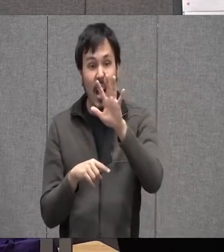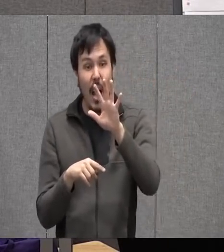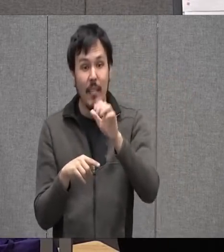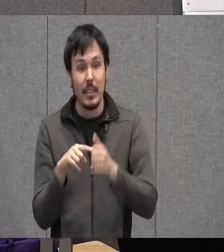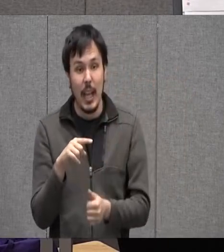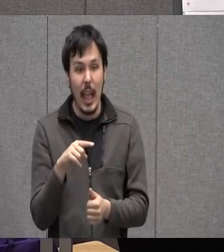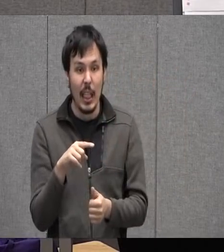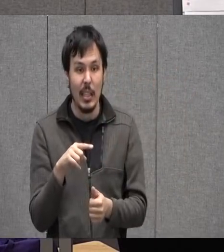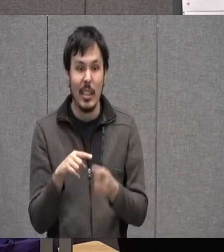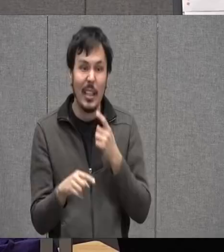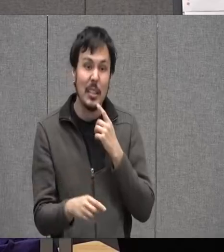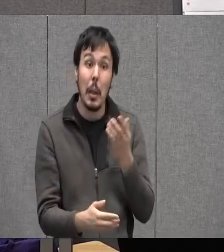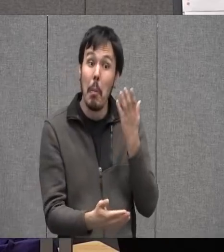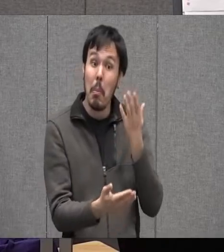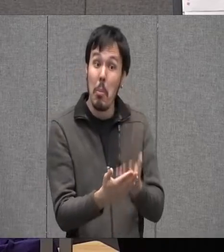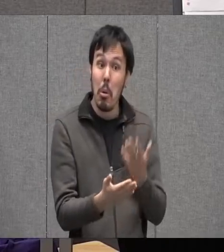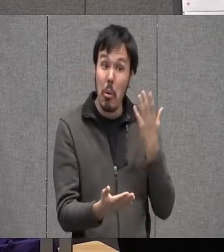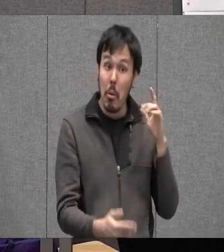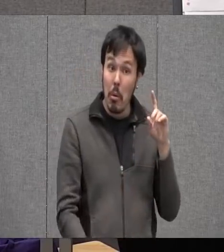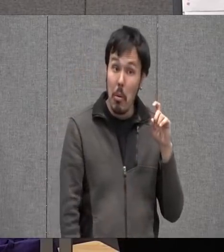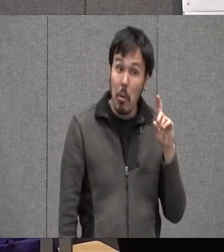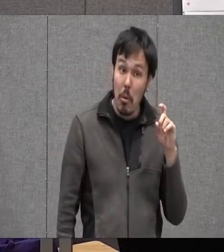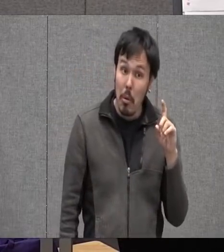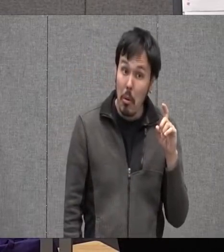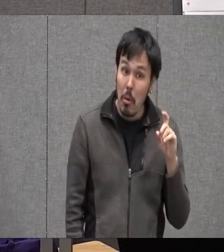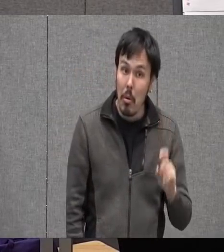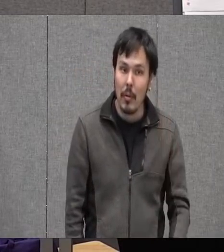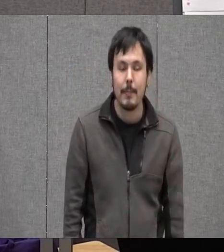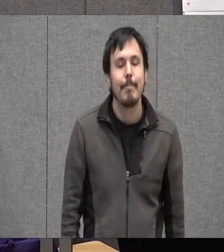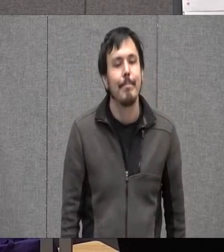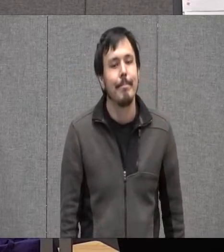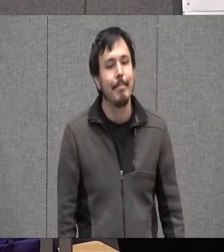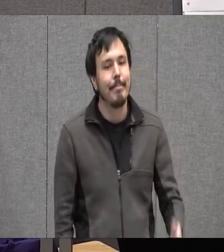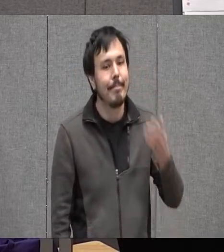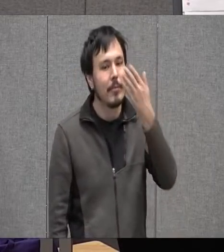And I said that proved it, right? Ah, I had forgotten about the 2/3.